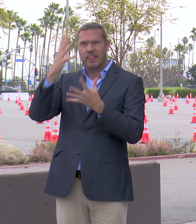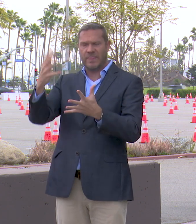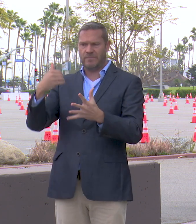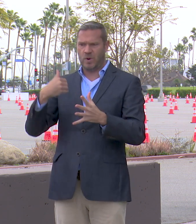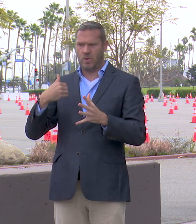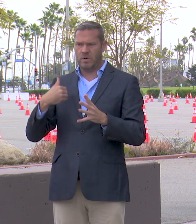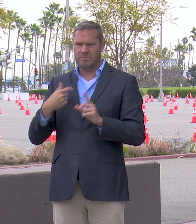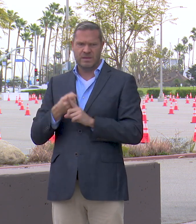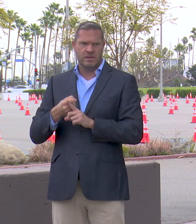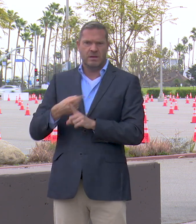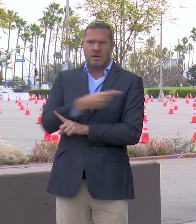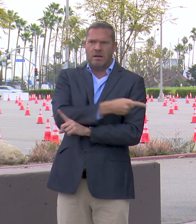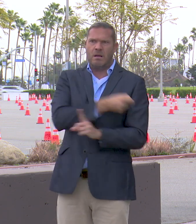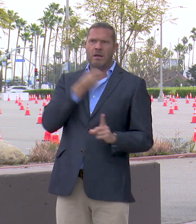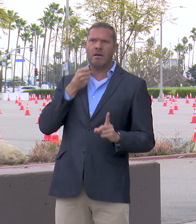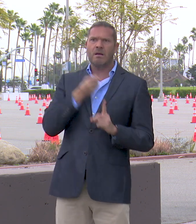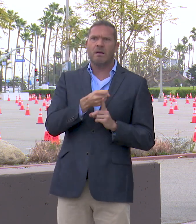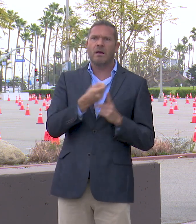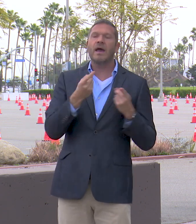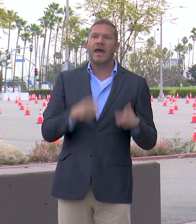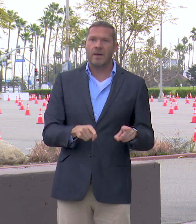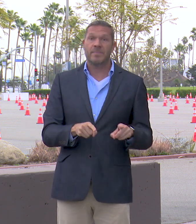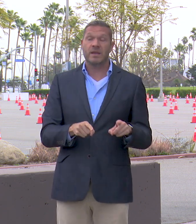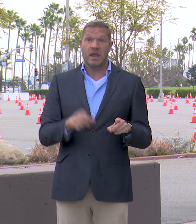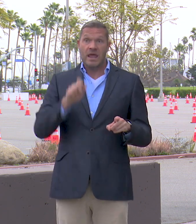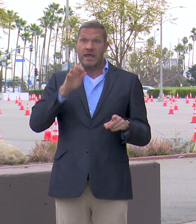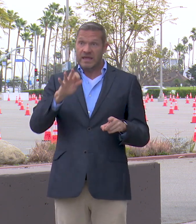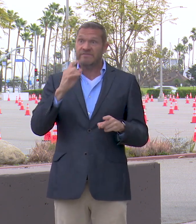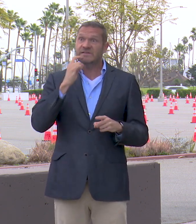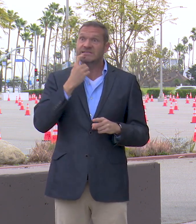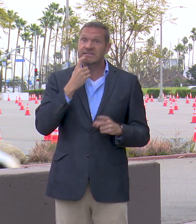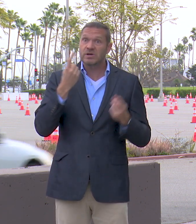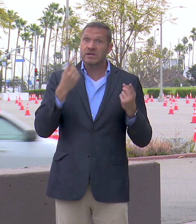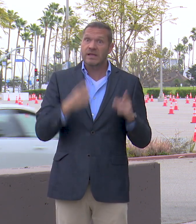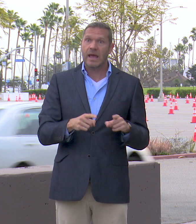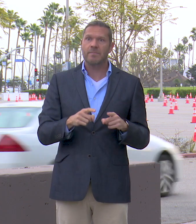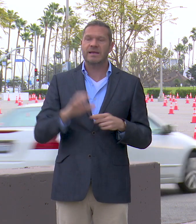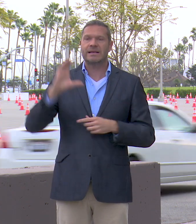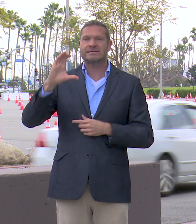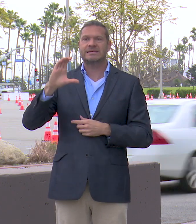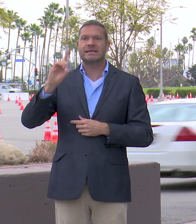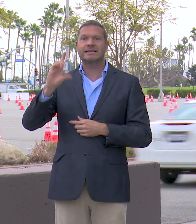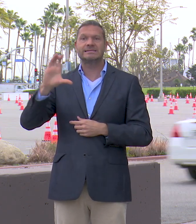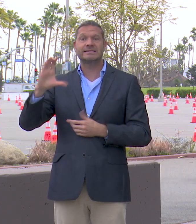Depending on your answers someone from CDC may call to check on you and get more information.